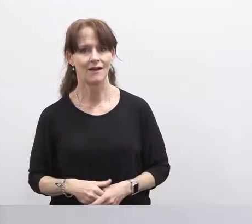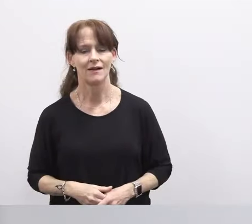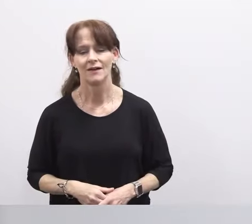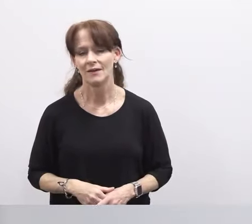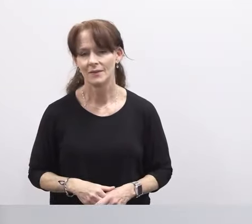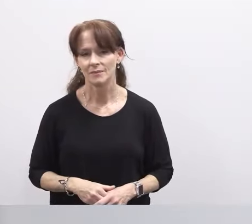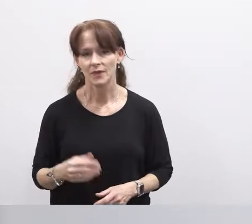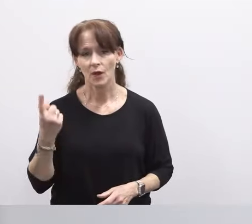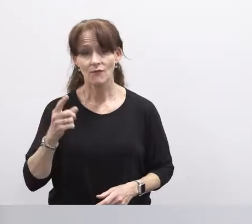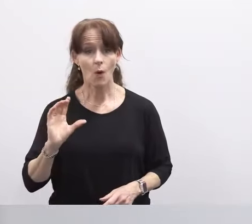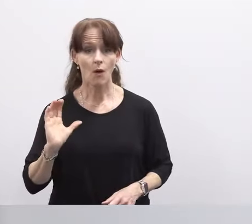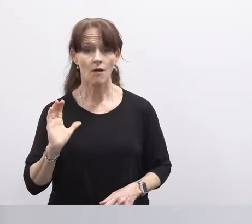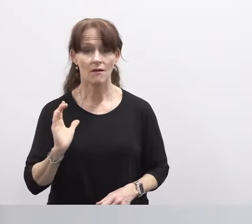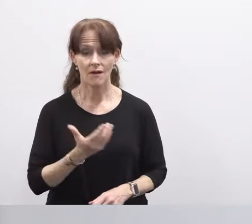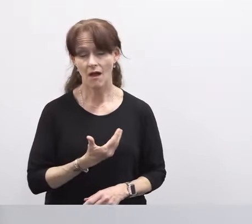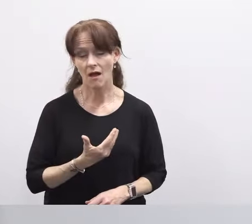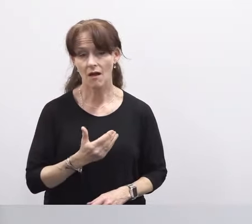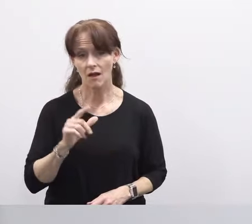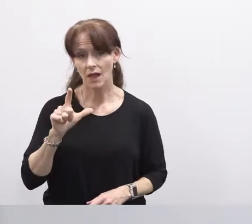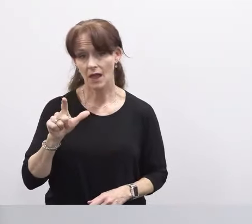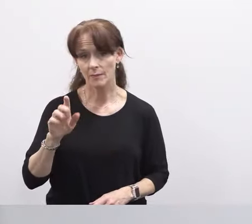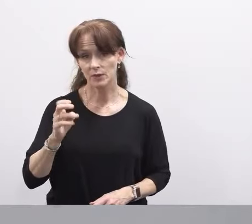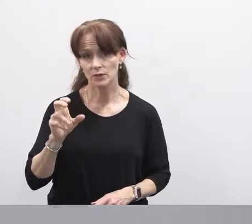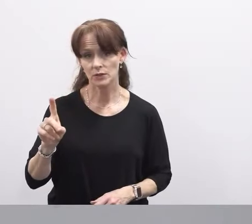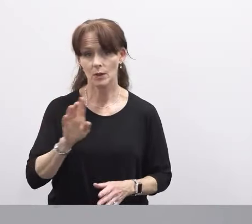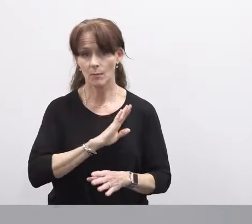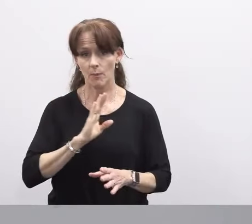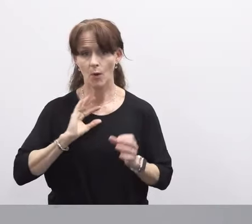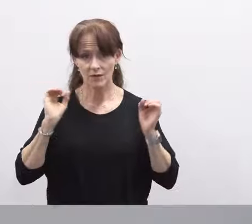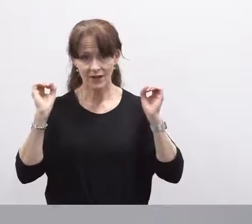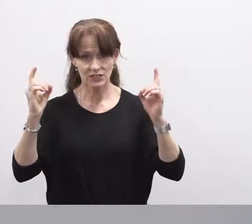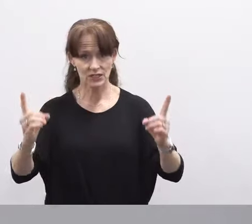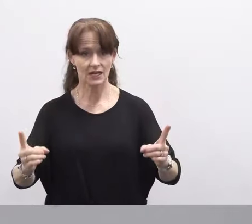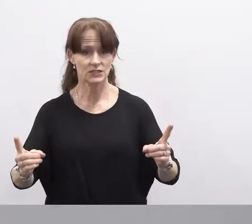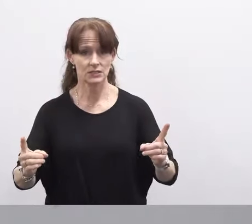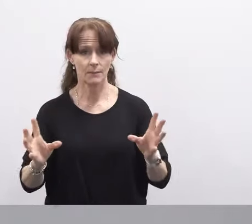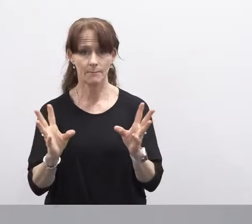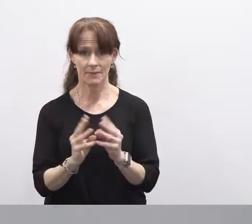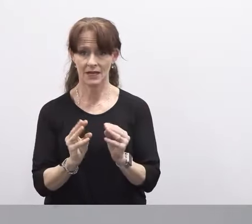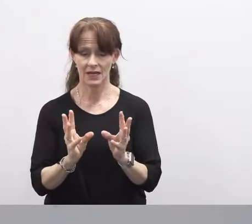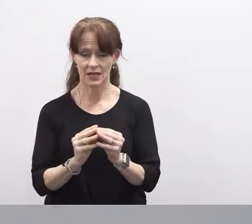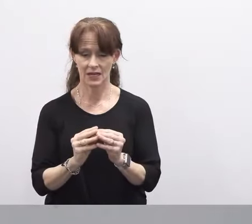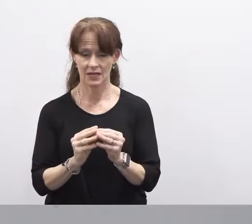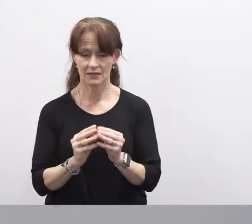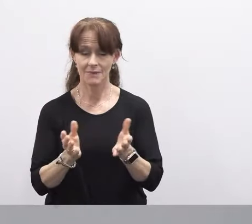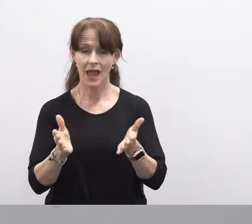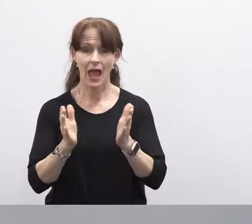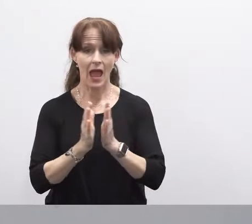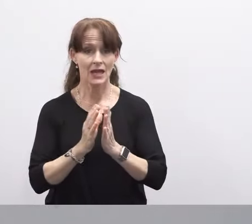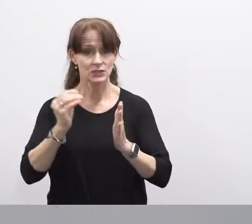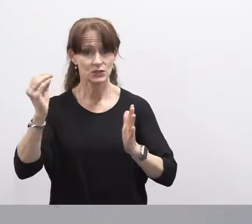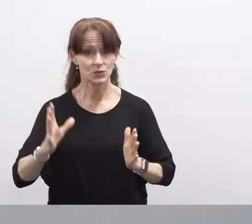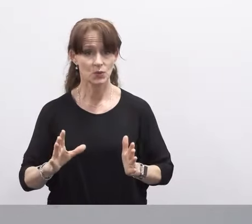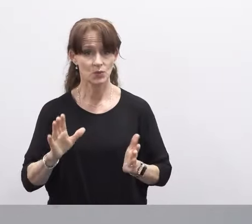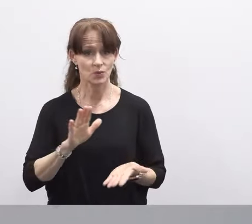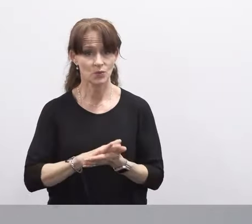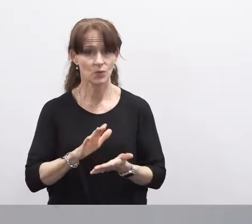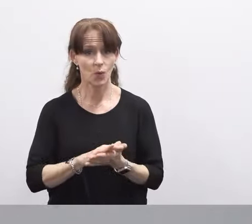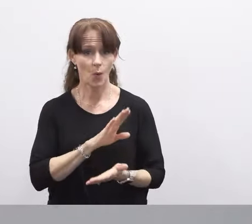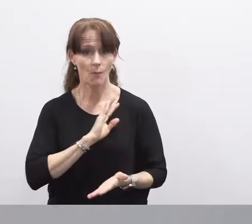for our LBUSD board of education meeting. I'm going to ask our student school board member,